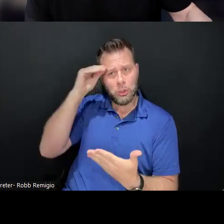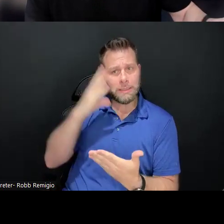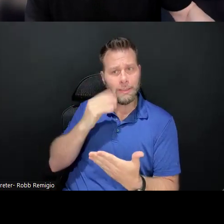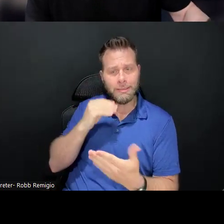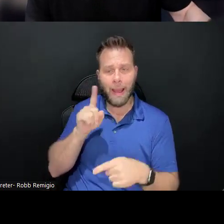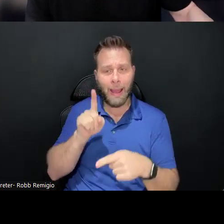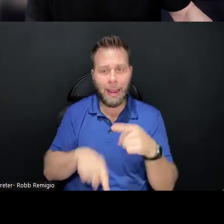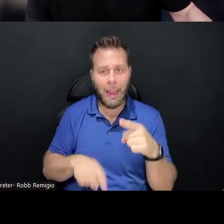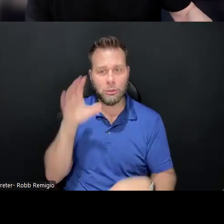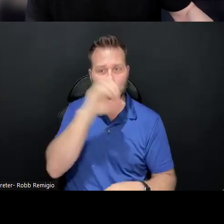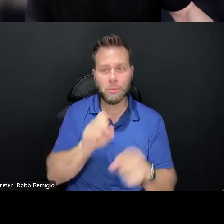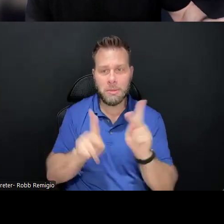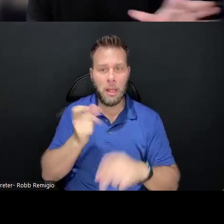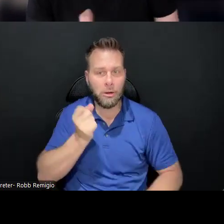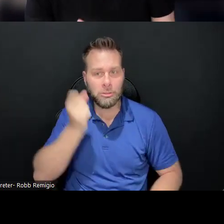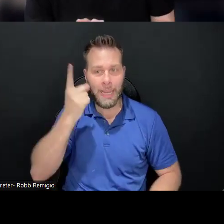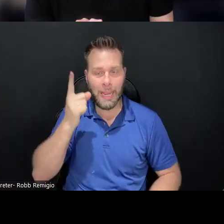never make assumptions that somebody necessarily knows what